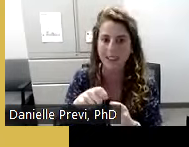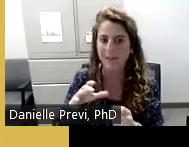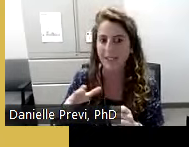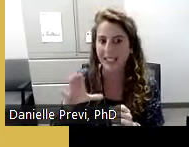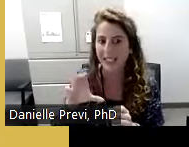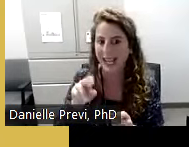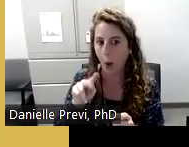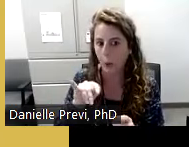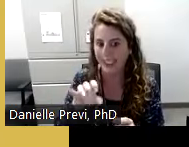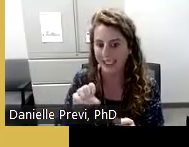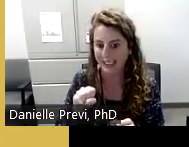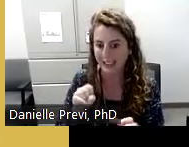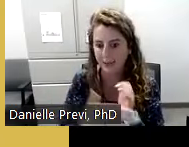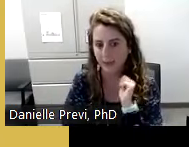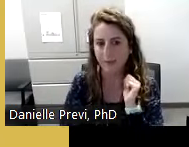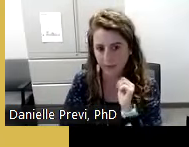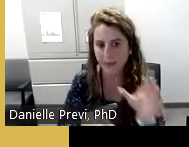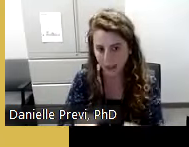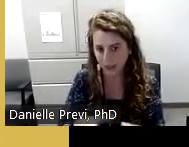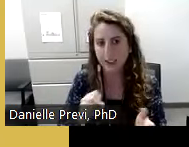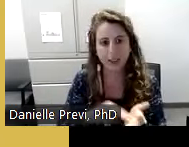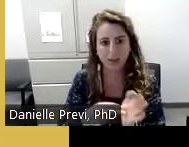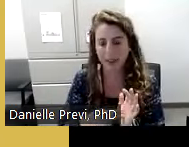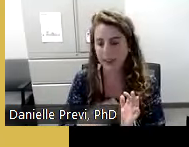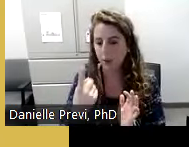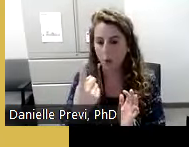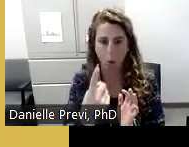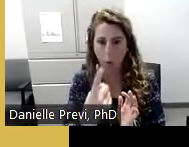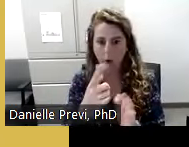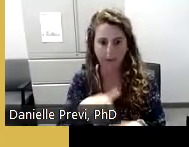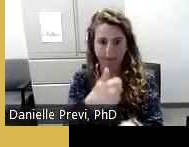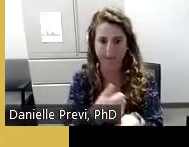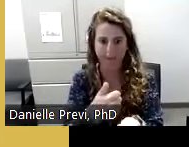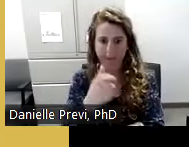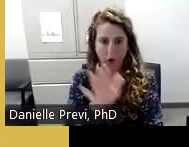where that child lives, they might have a county deaf or hard of hearing program that they attend,